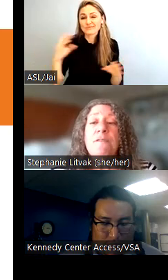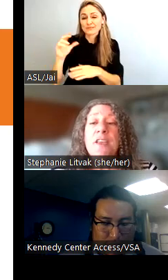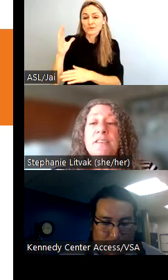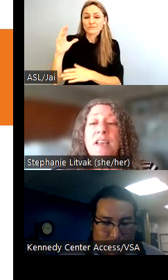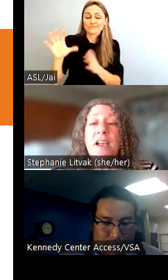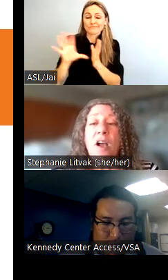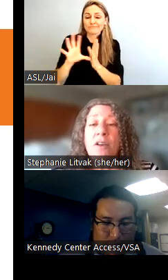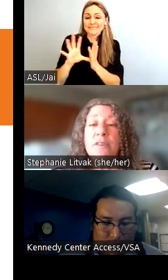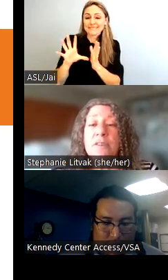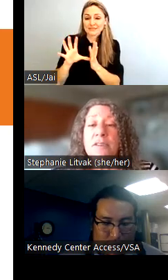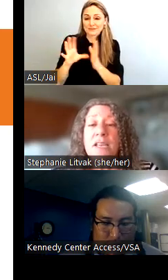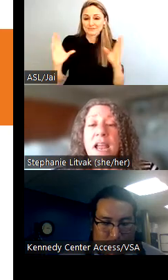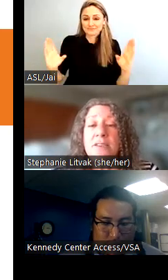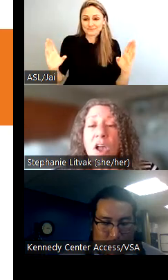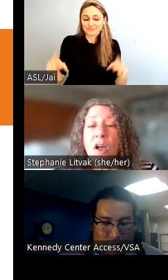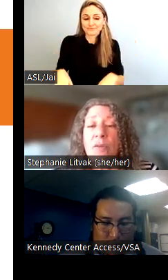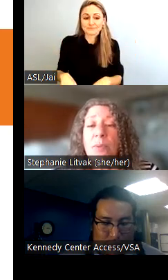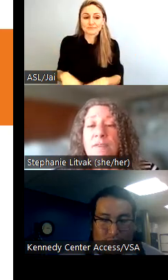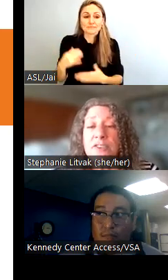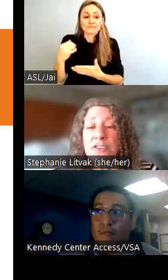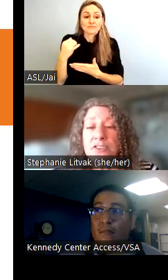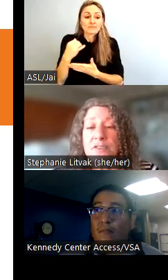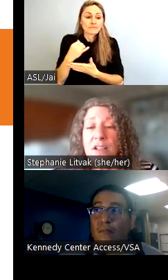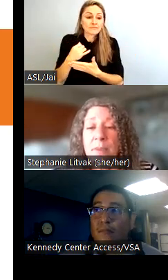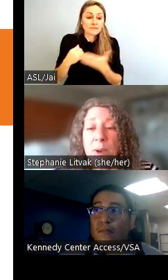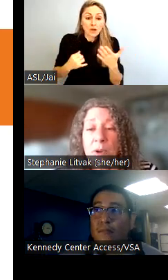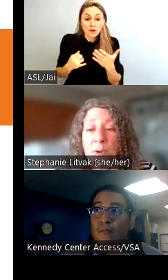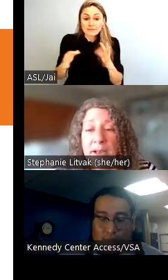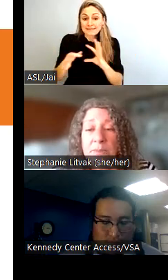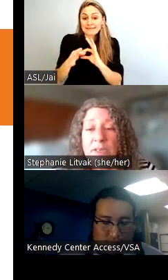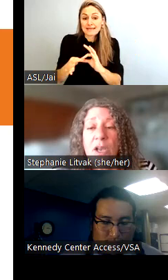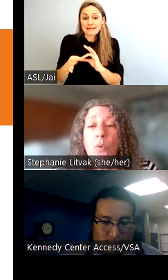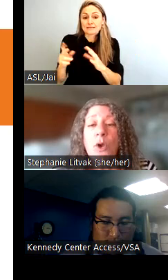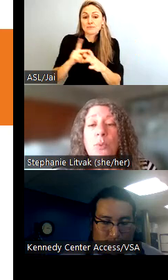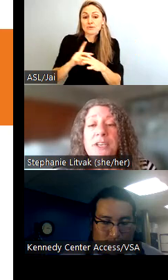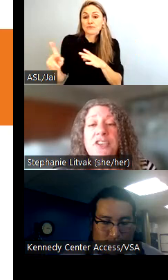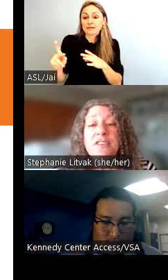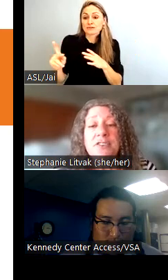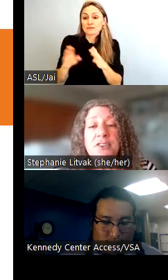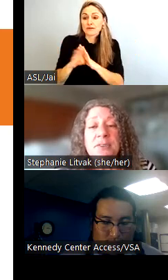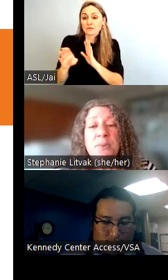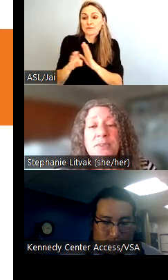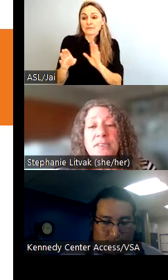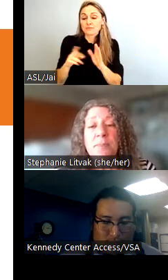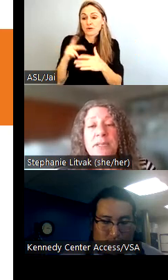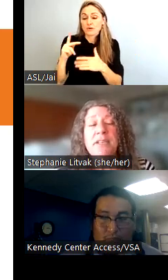For VSA Arts Connect All Professional Development Programs, we're reaching students with disabilities